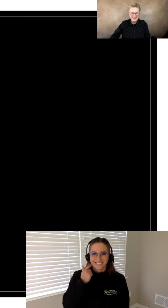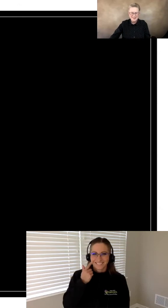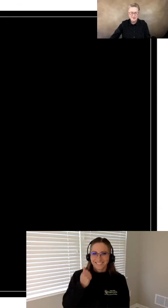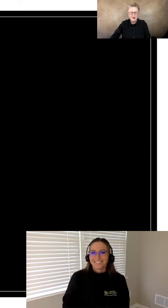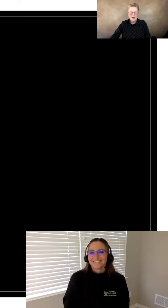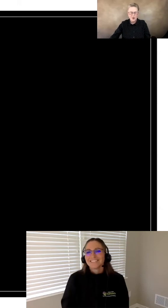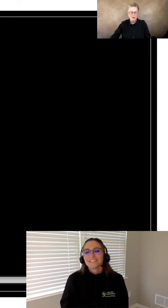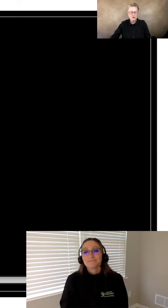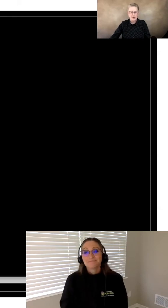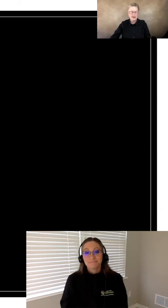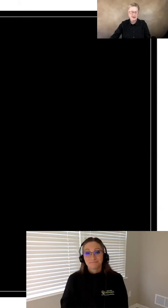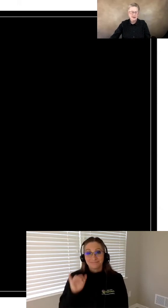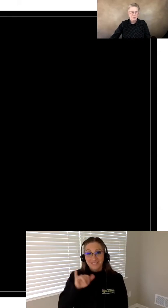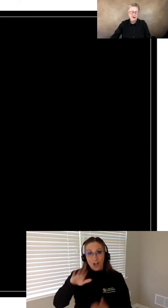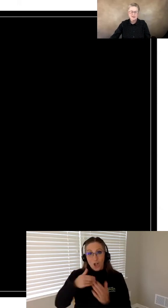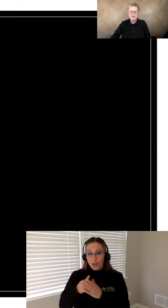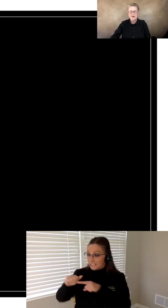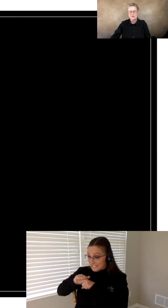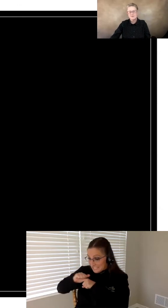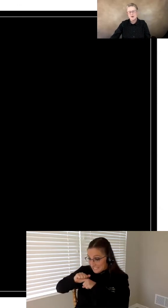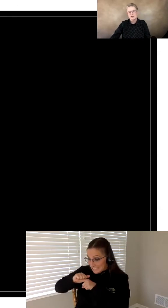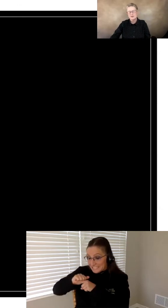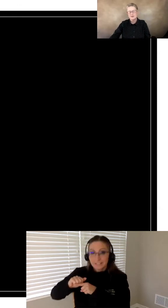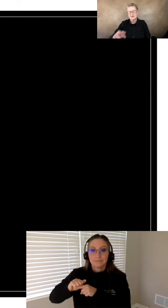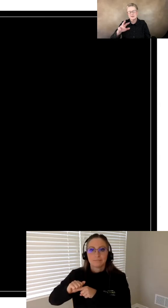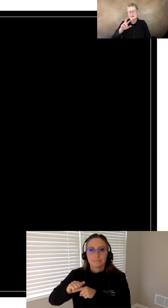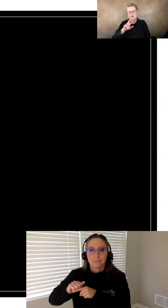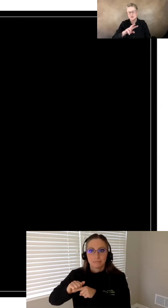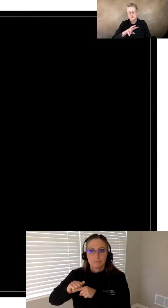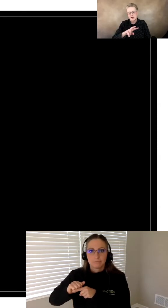so there you go, all the training, but I just thought it was fun to see that they didn't train